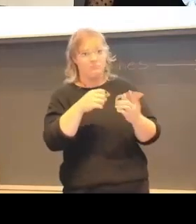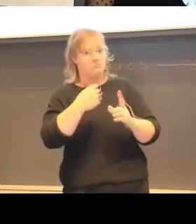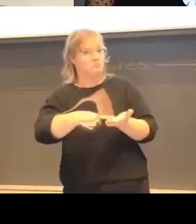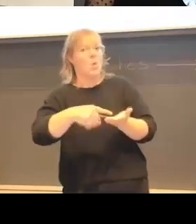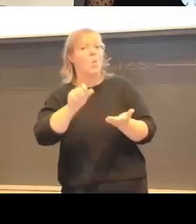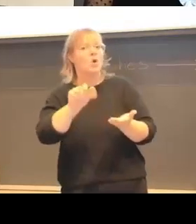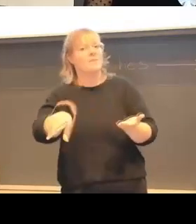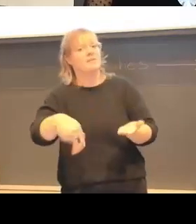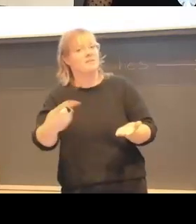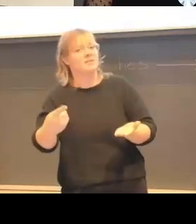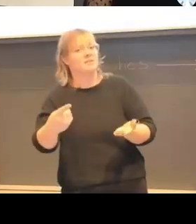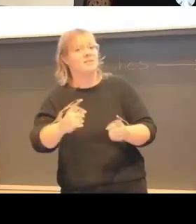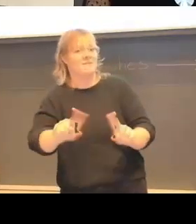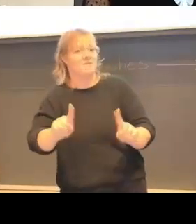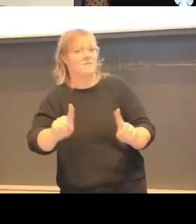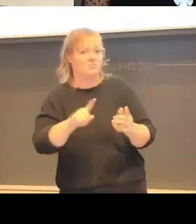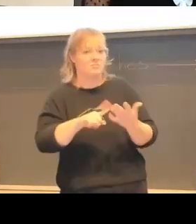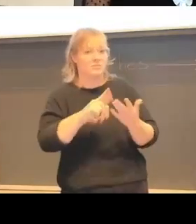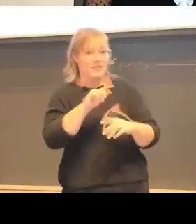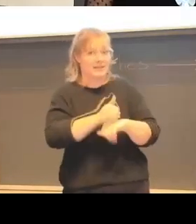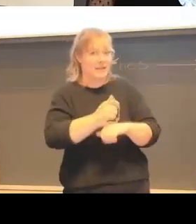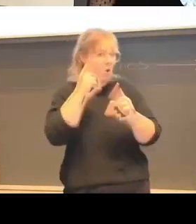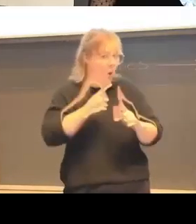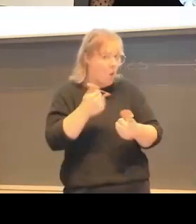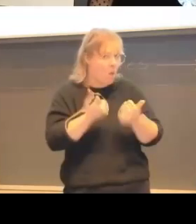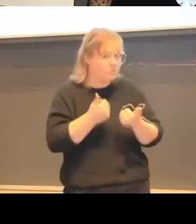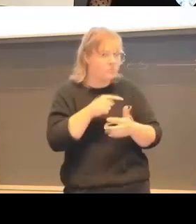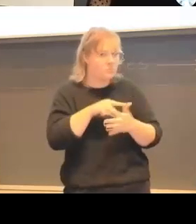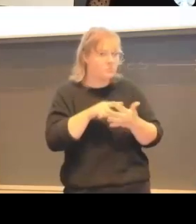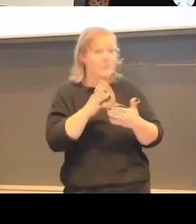and did they set a goal for their peer to work on that was a shared goal and that included